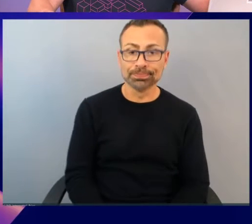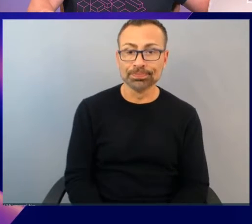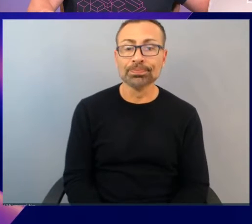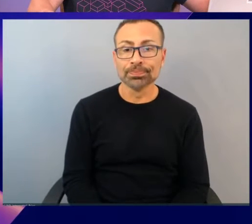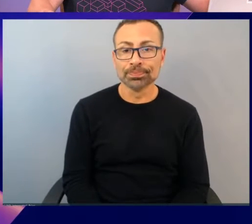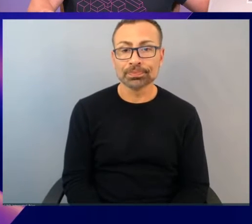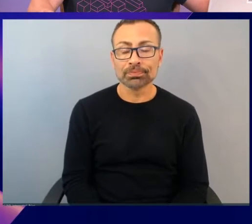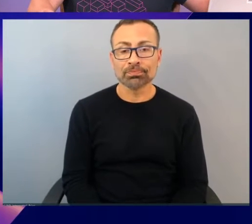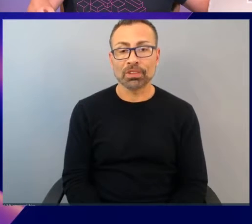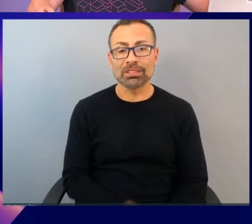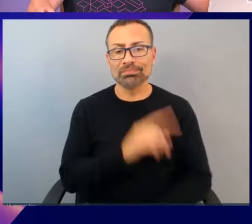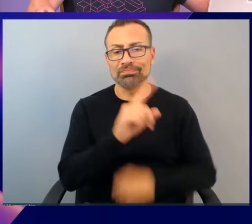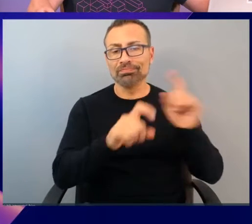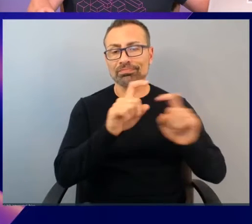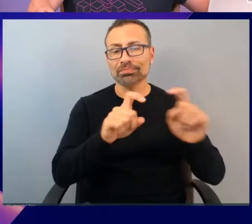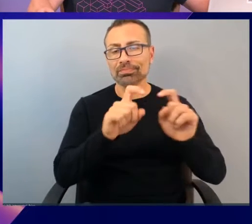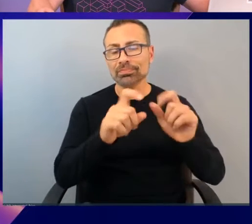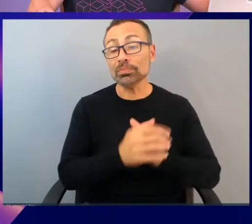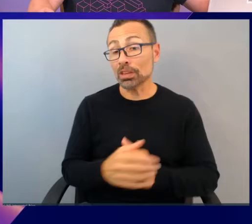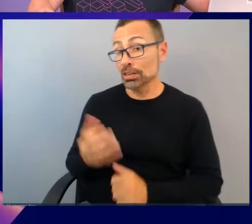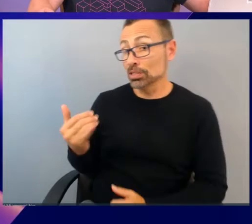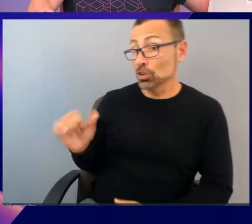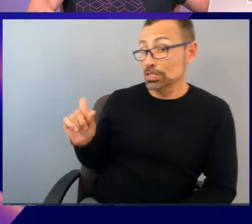So Steve, in your query, you have this IP address.